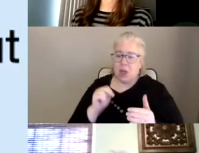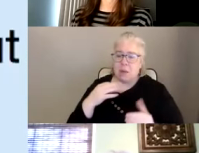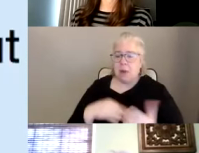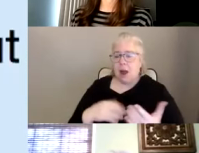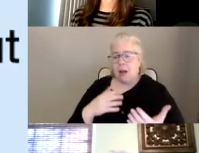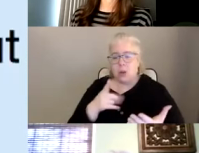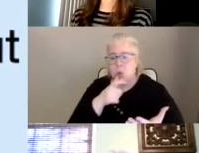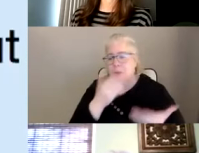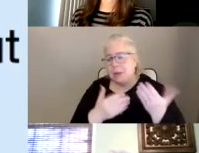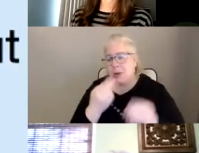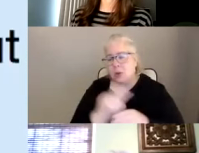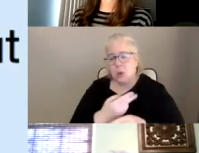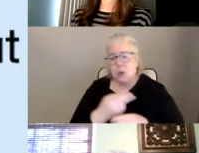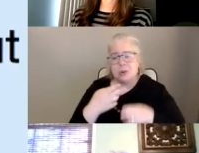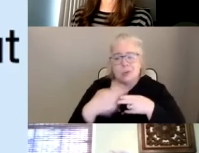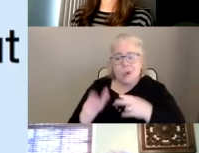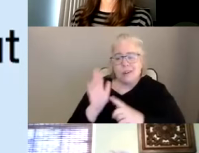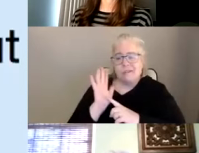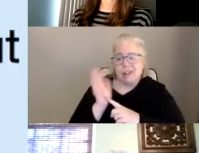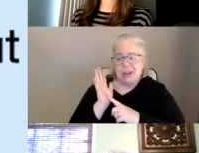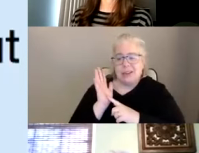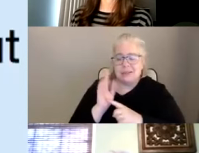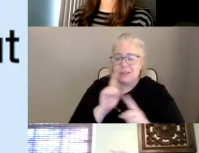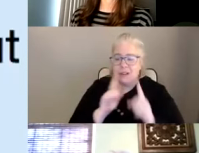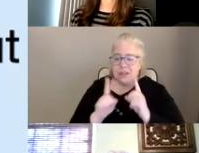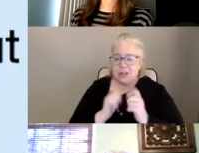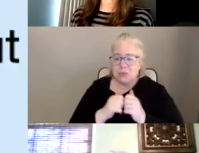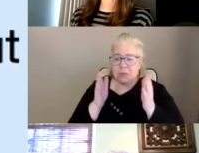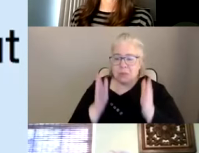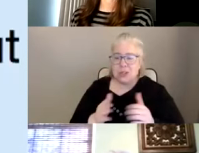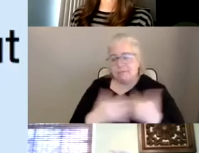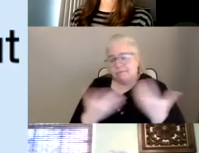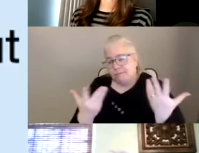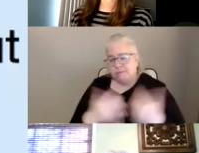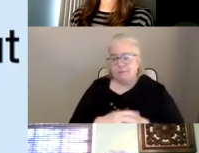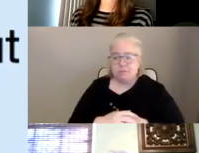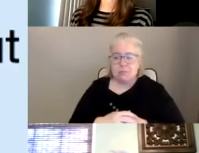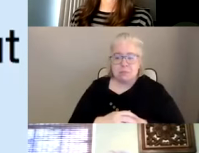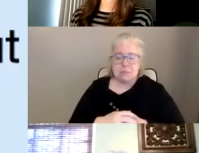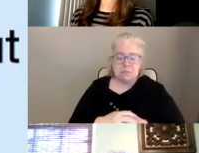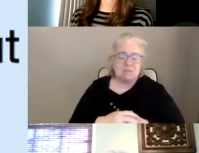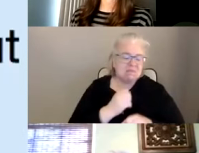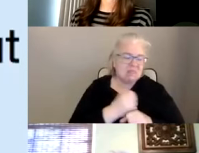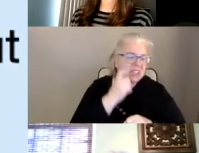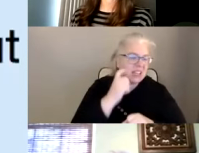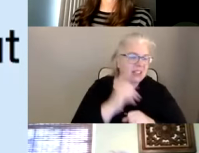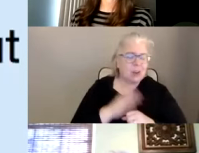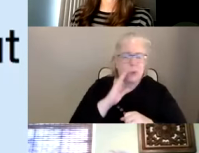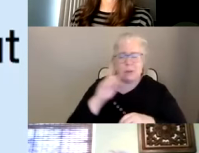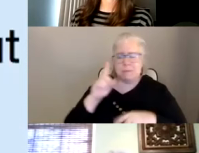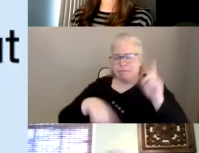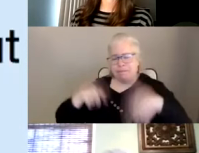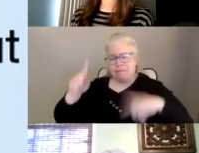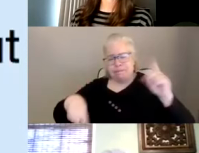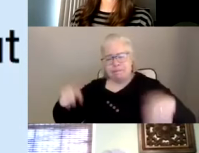for a quick five minute conversation with the consumer. Sure, that makes sense. Its going to vary widely, but to your point,